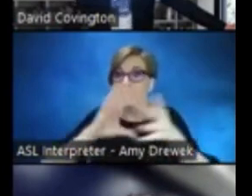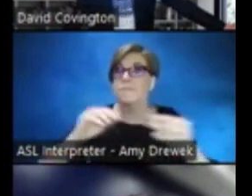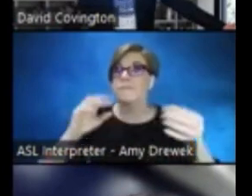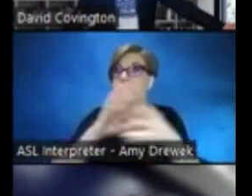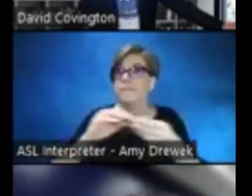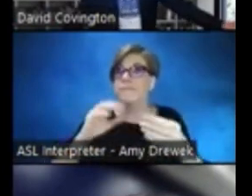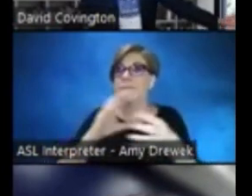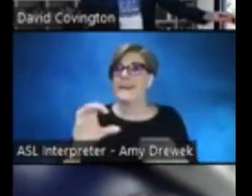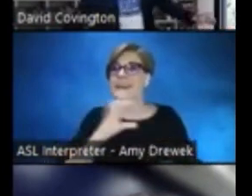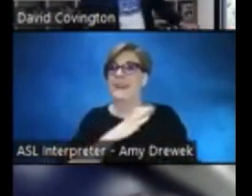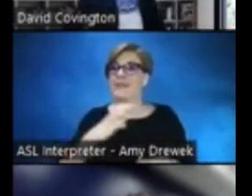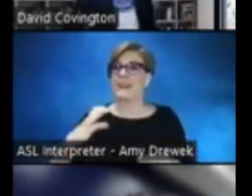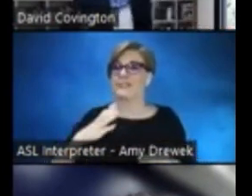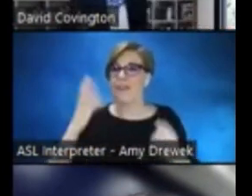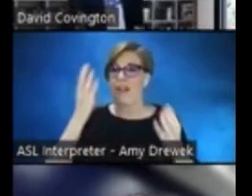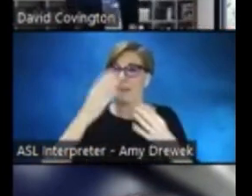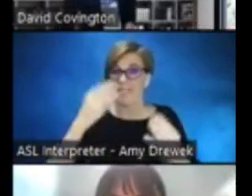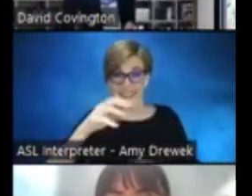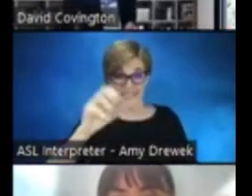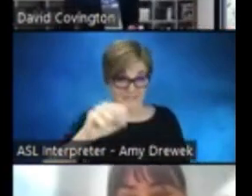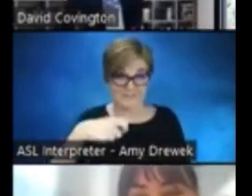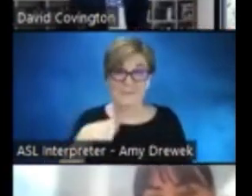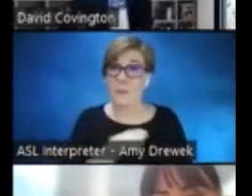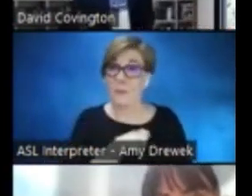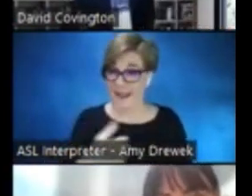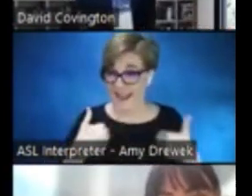WE HAVE UPDATES THIS WEEK.